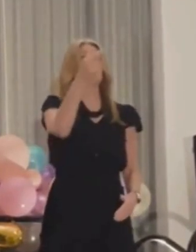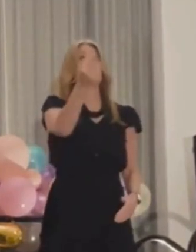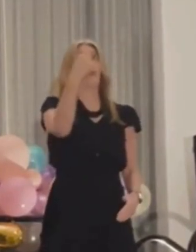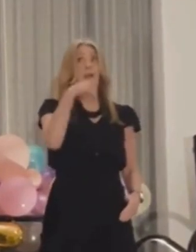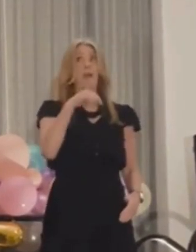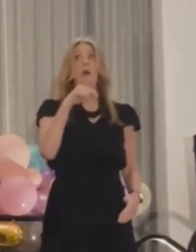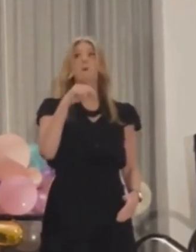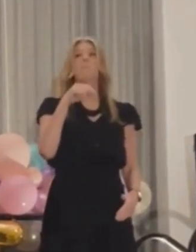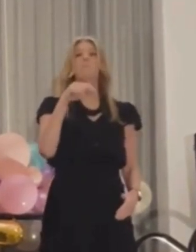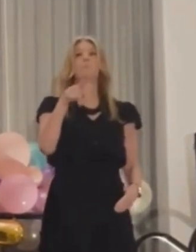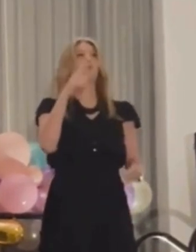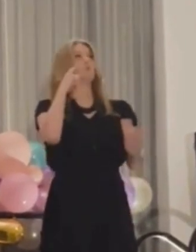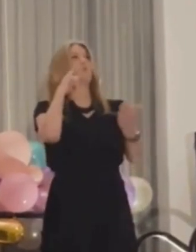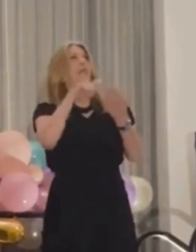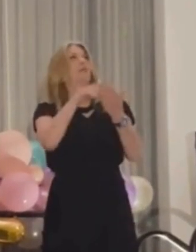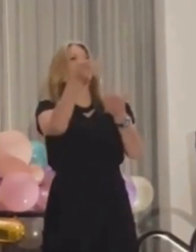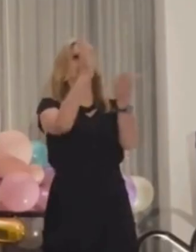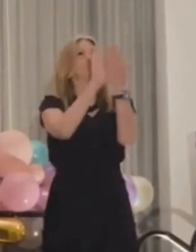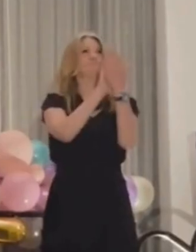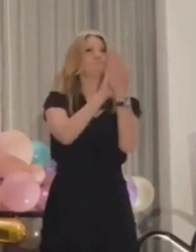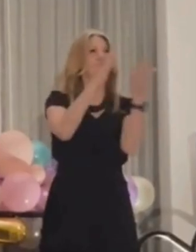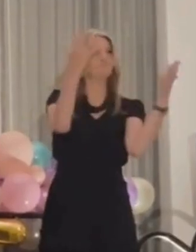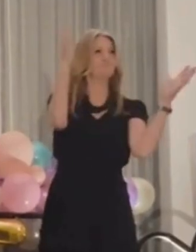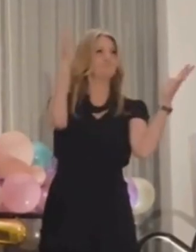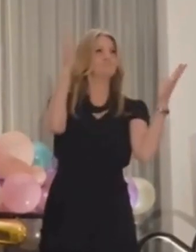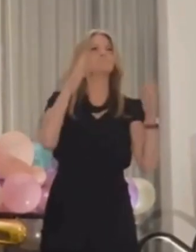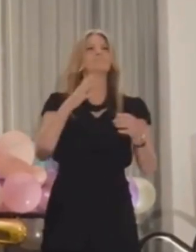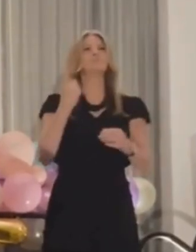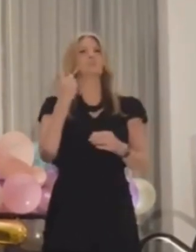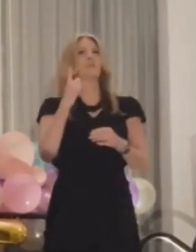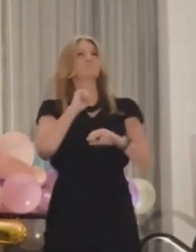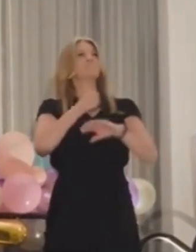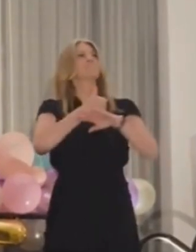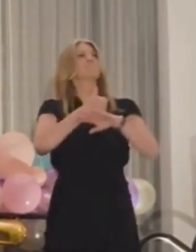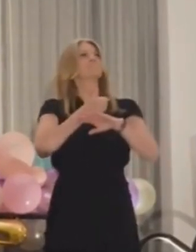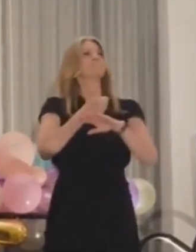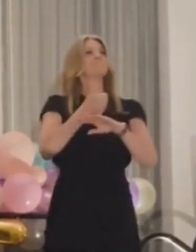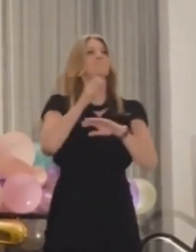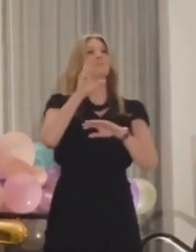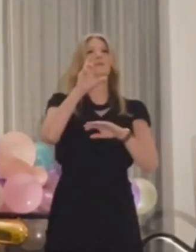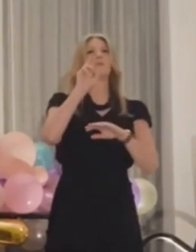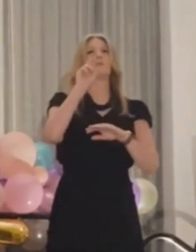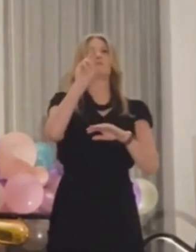that you recognize her as one of the founders of North Carolina relay services.